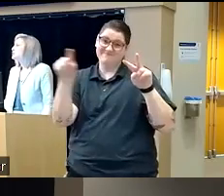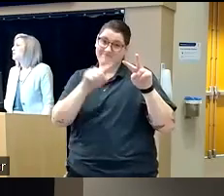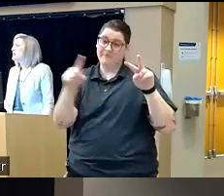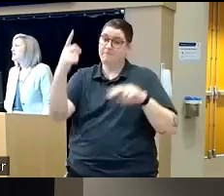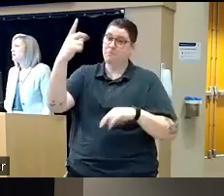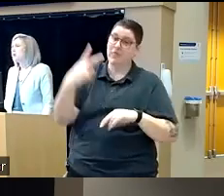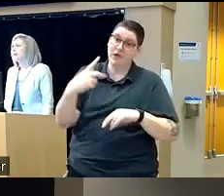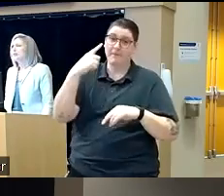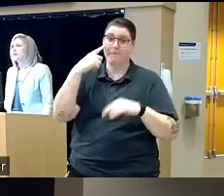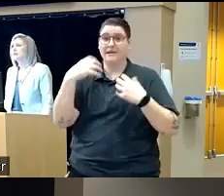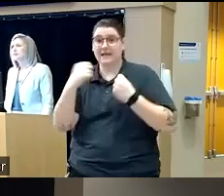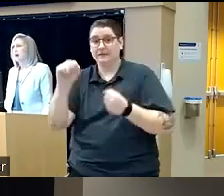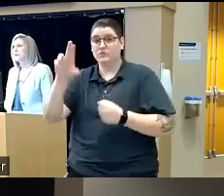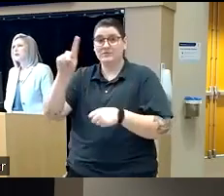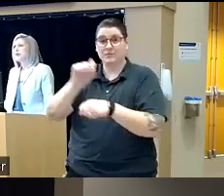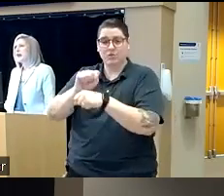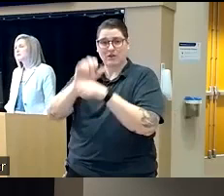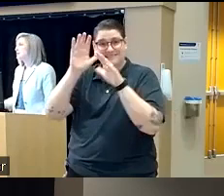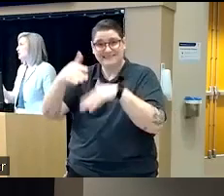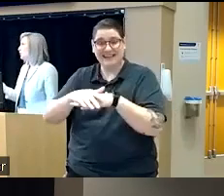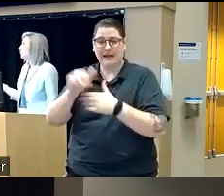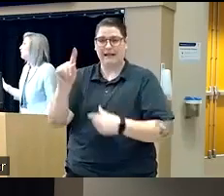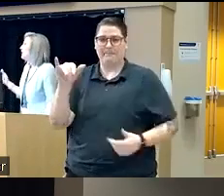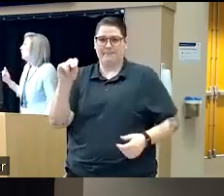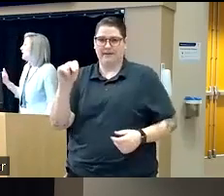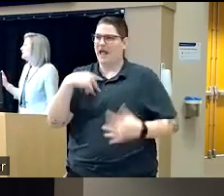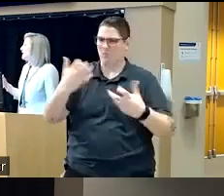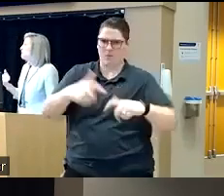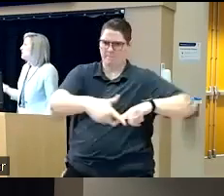so I want to take a moment here to stop and ask the group when I say